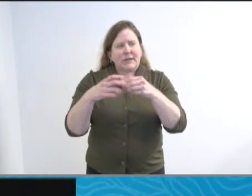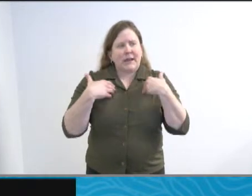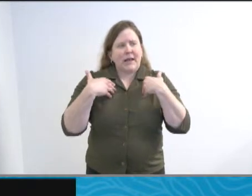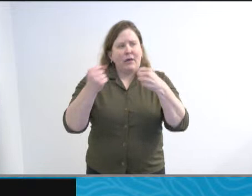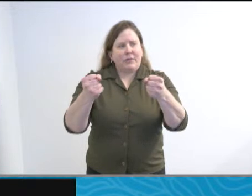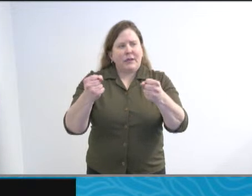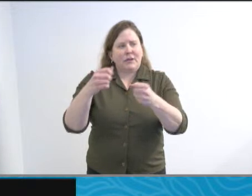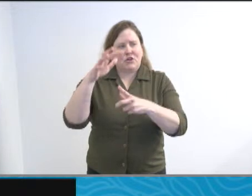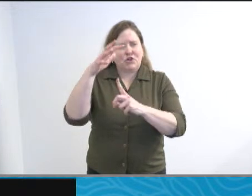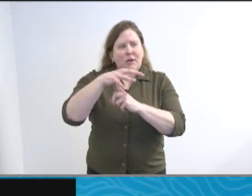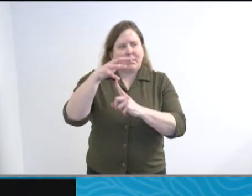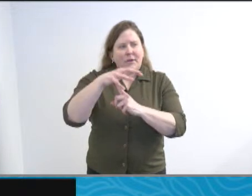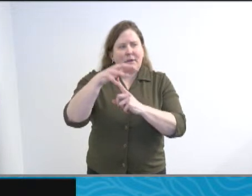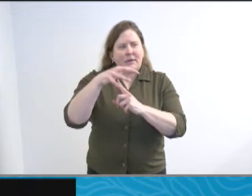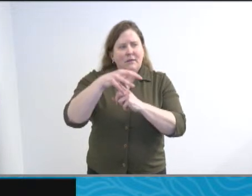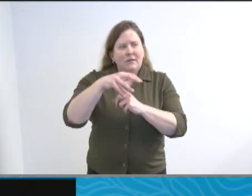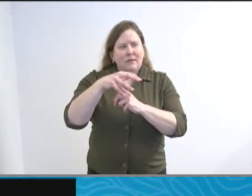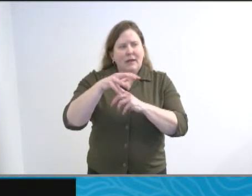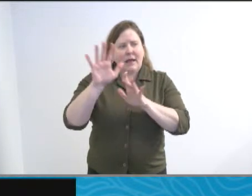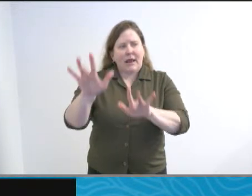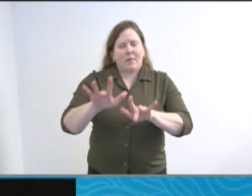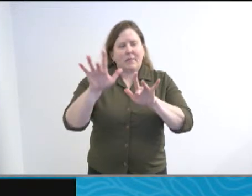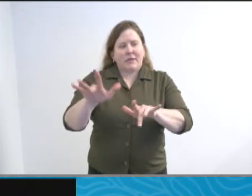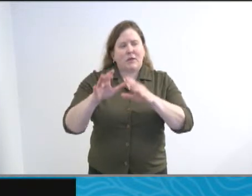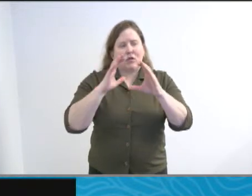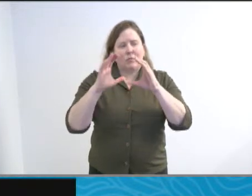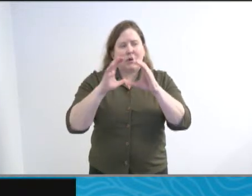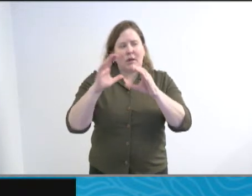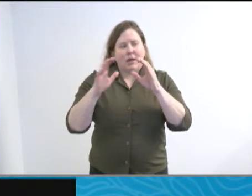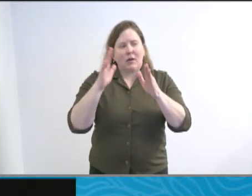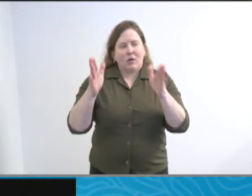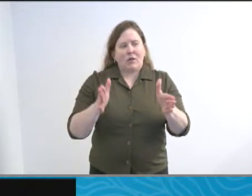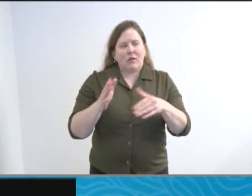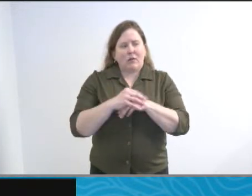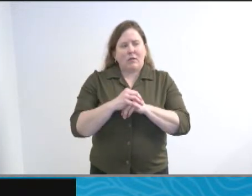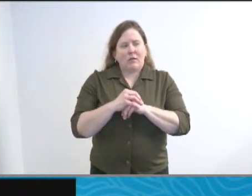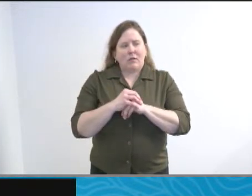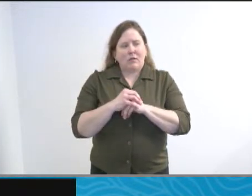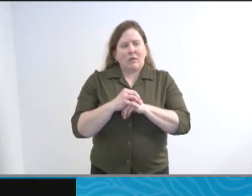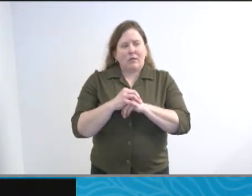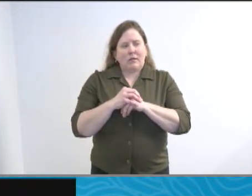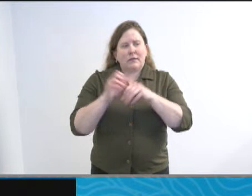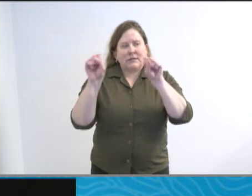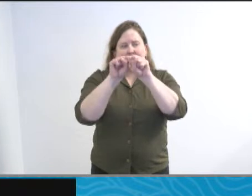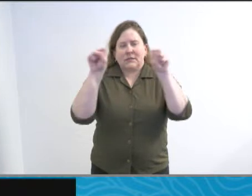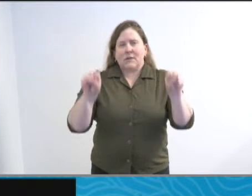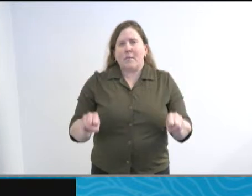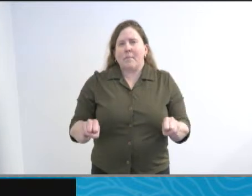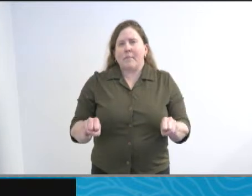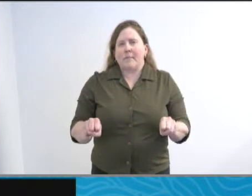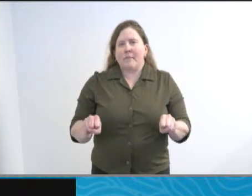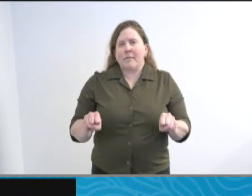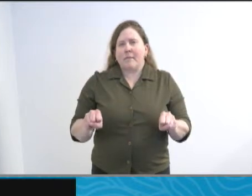And lastly, we also had to take, be reflective and ask the question, so what do we want our system to be, right?